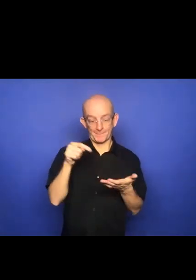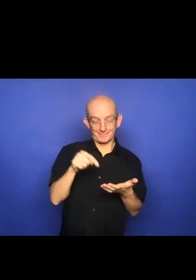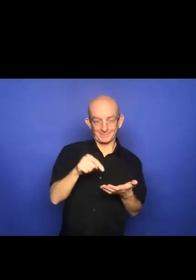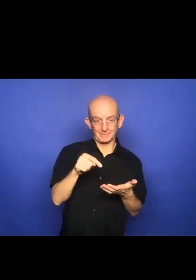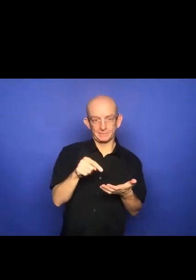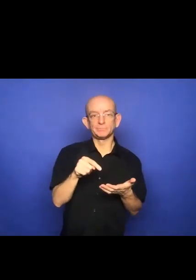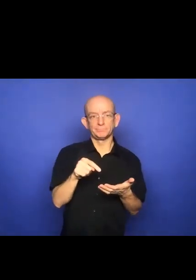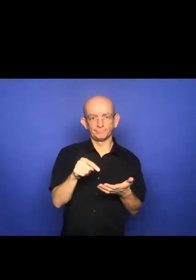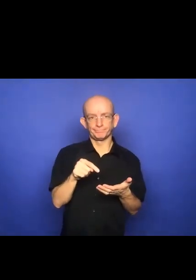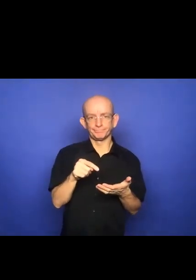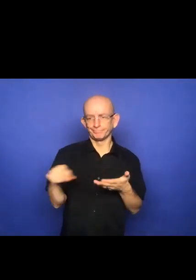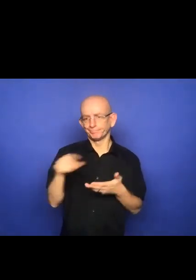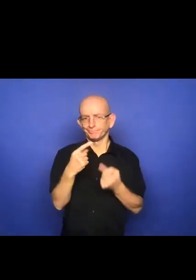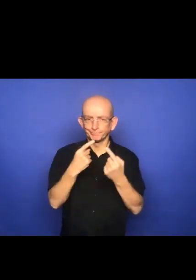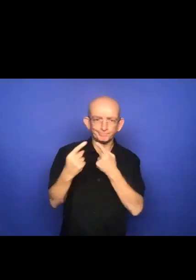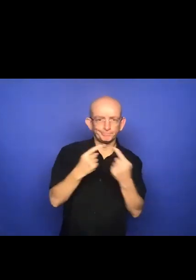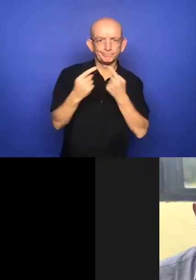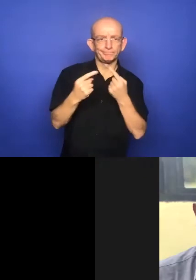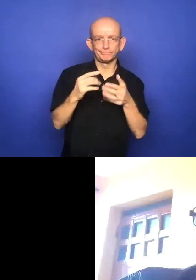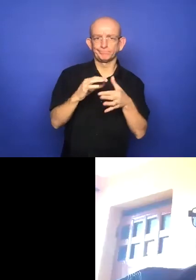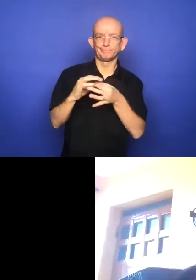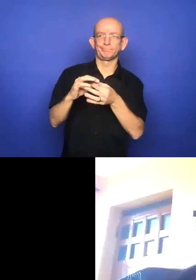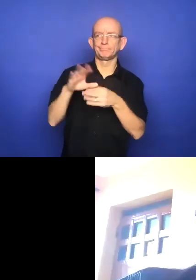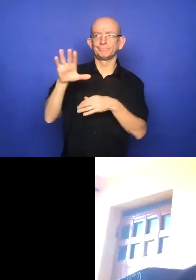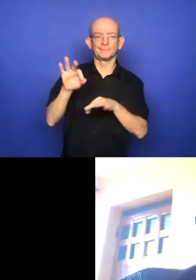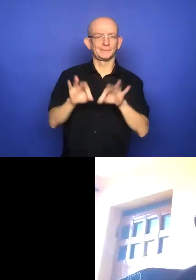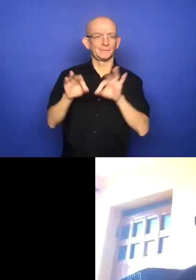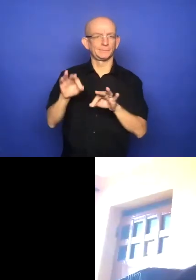issue being discuss the with